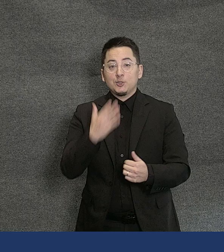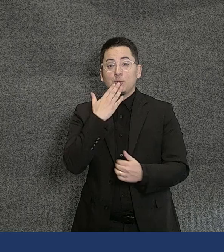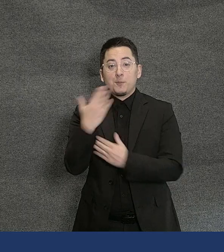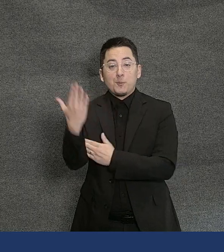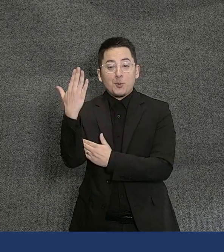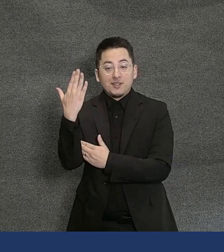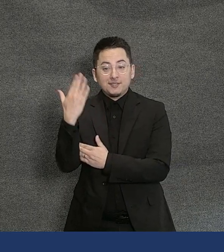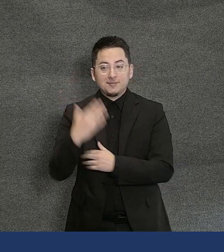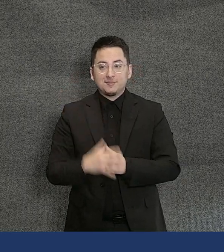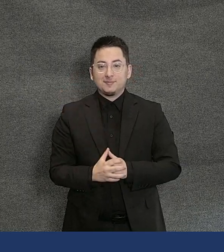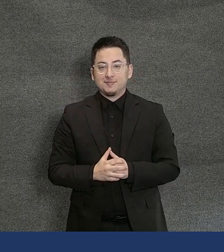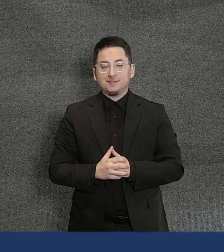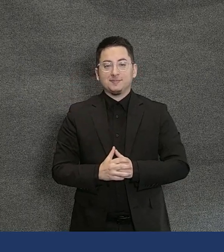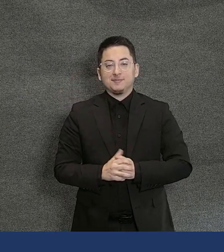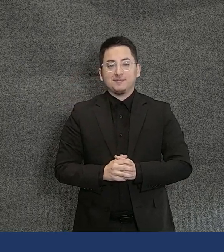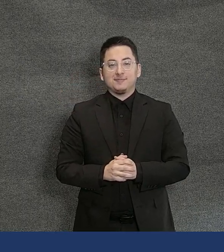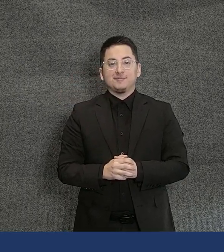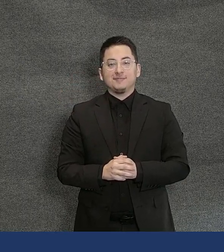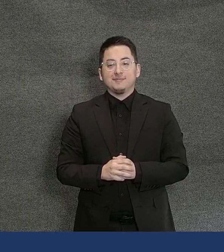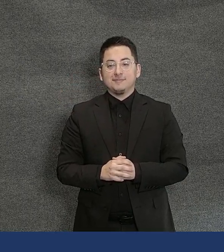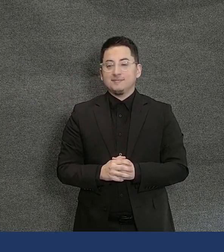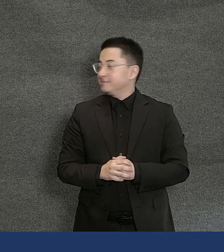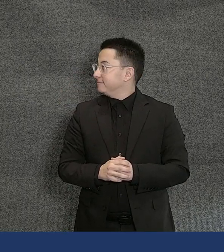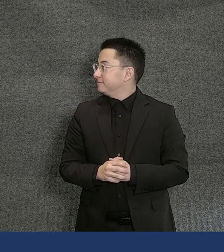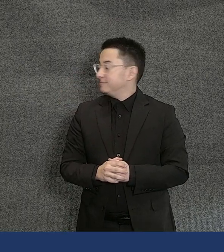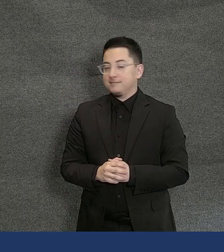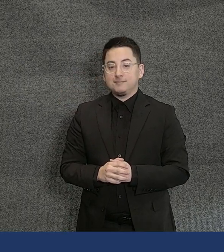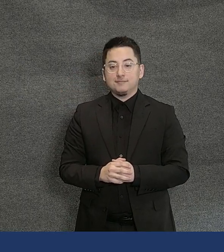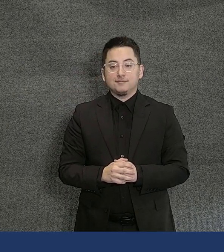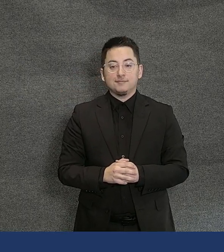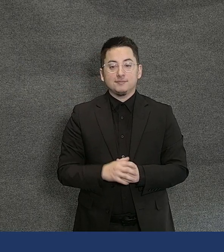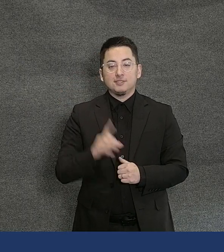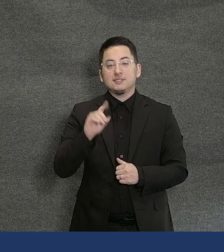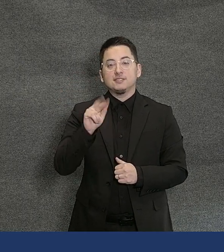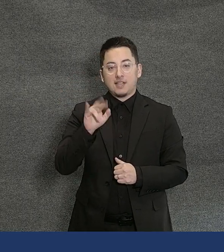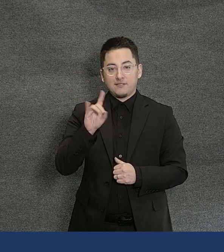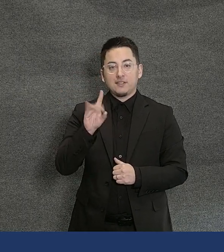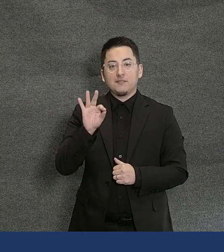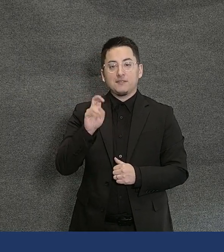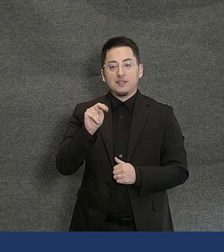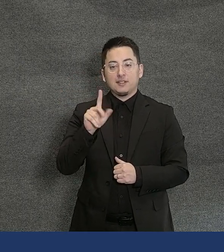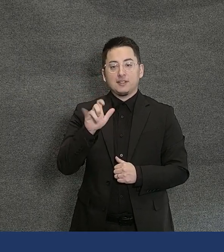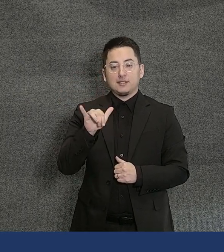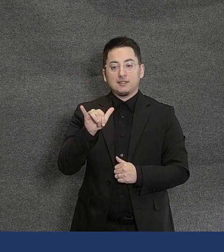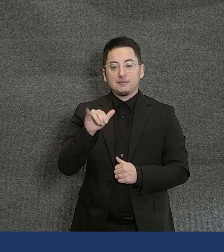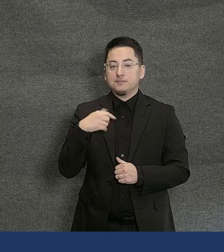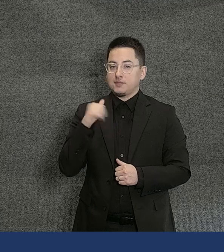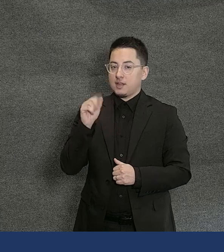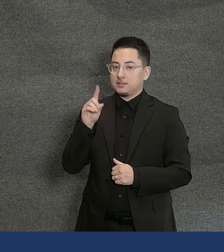Good morning, everybody. David Fenley here. Like I said, I am the ADA director at the Minnesota Council on Disability.